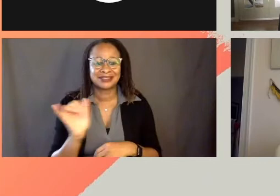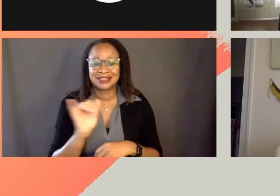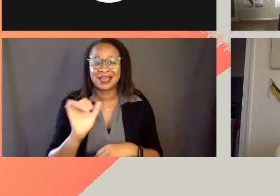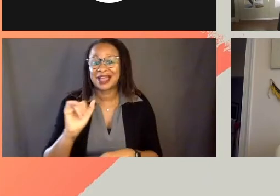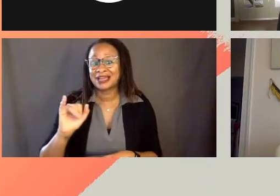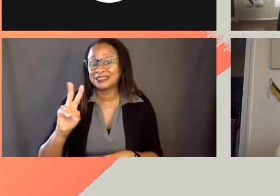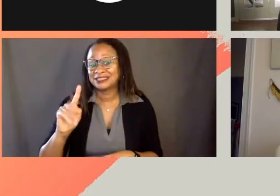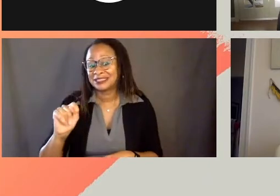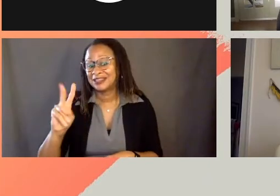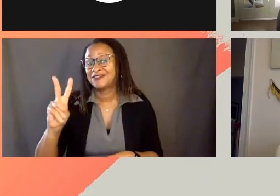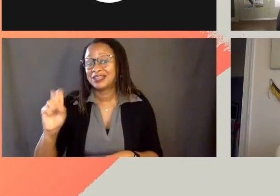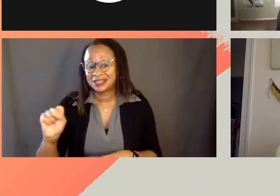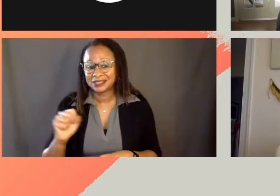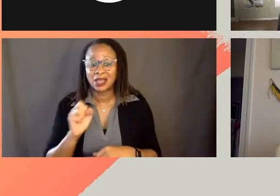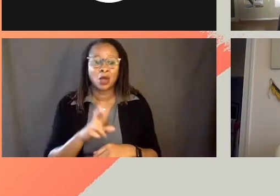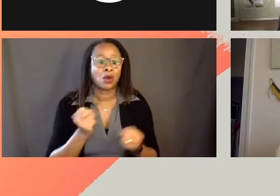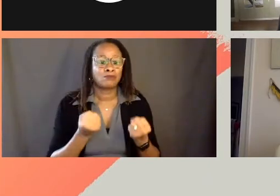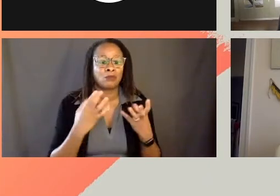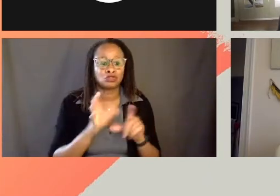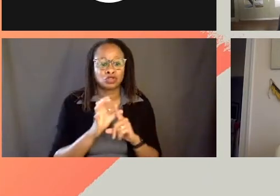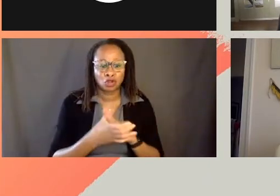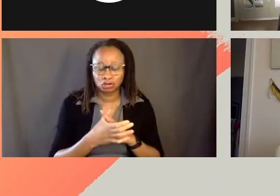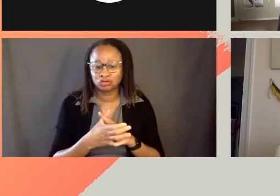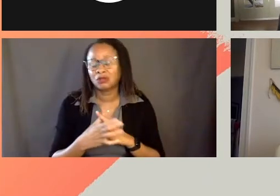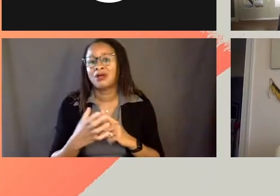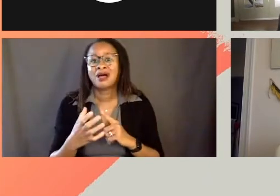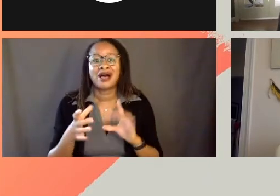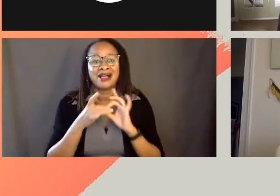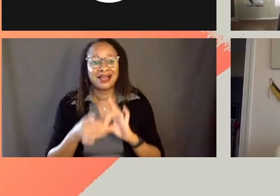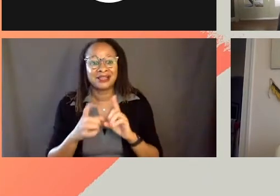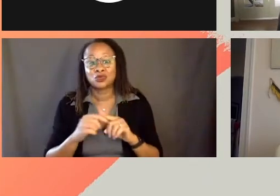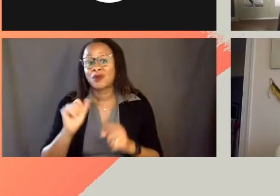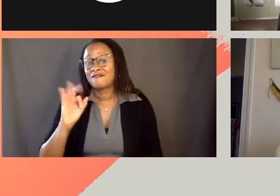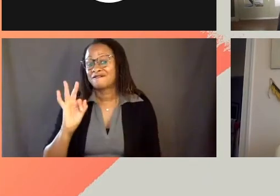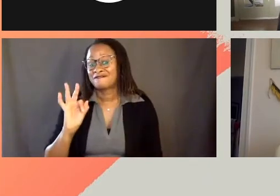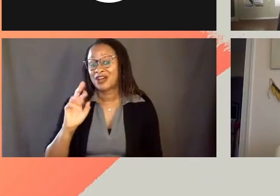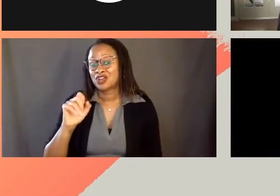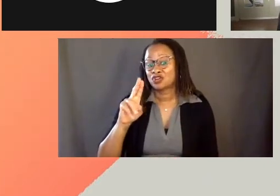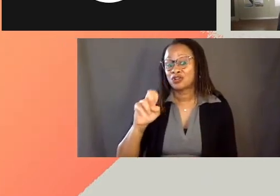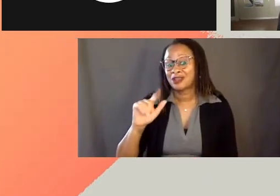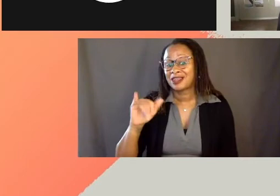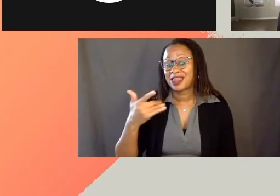or the Multicultural Alliance or Firelight that are designed and it's in our blood